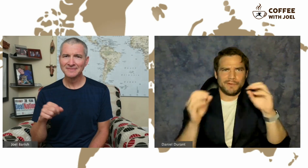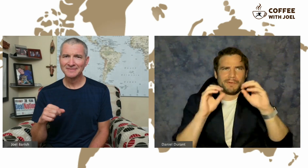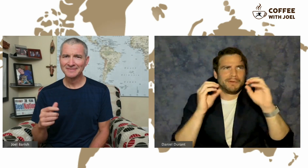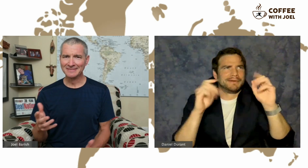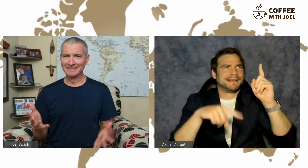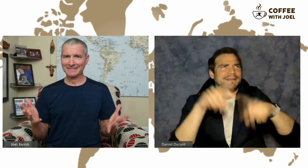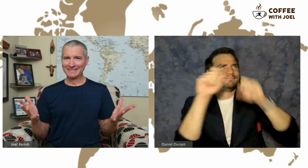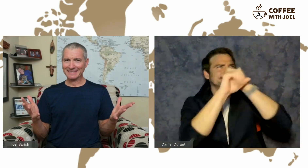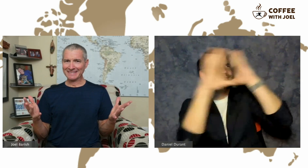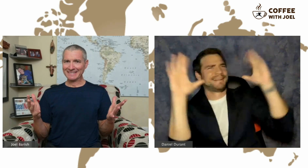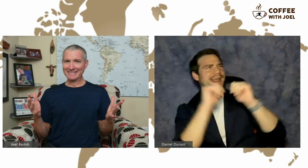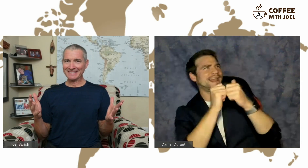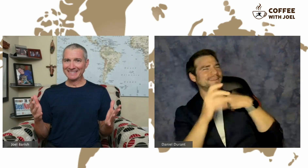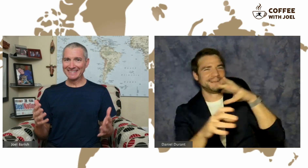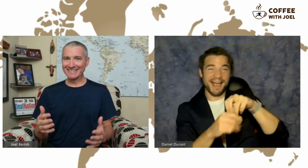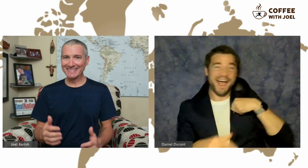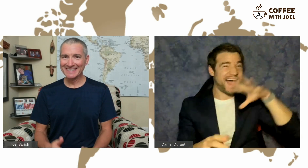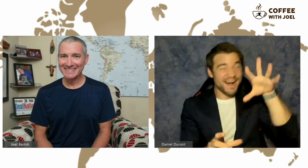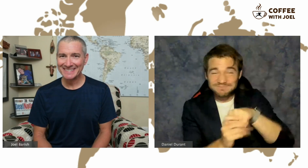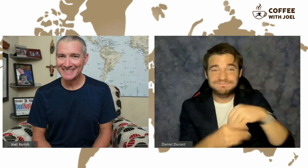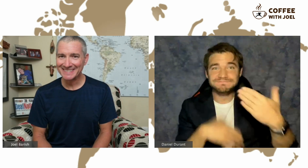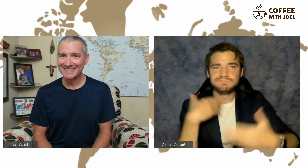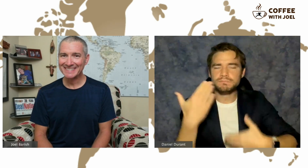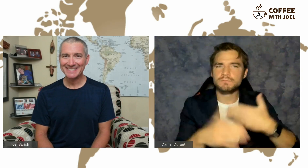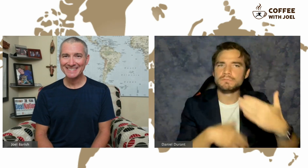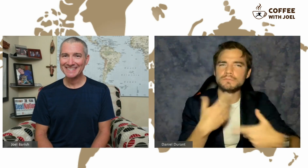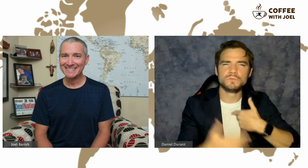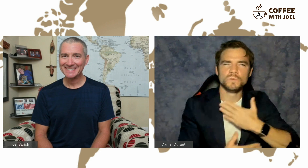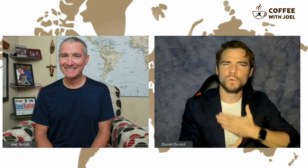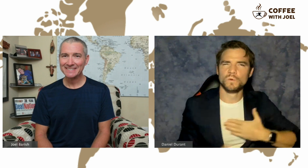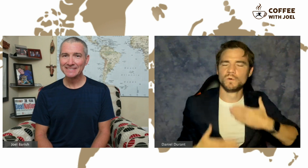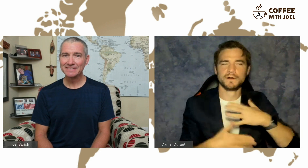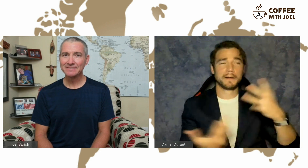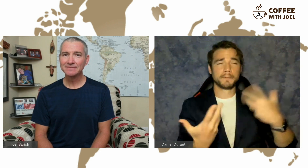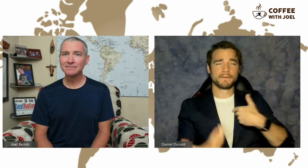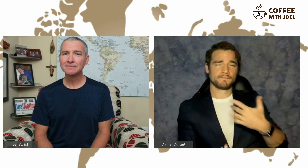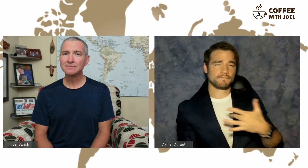I couldn’t imagine how I could be a part of it. So I joined, and over time I realized I enjoyed it.